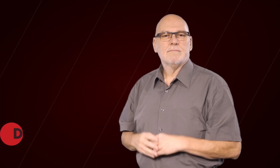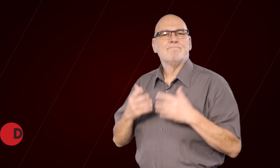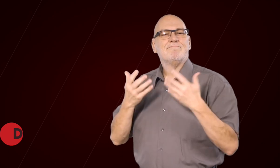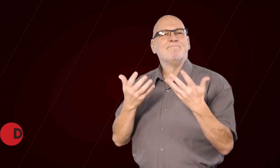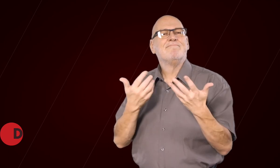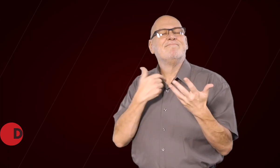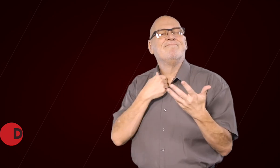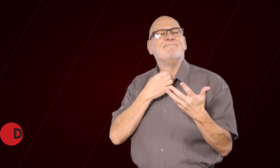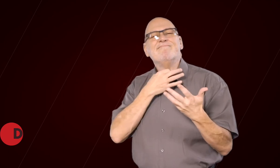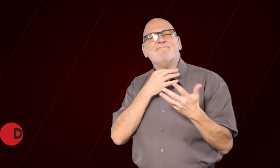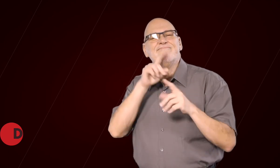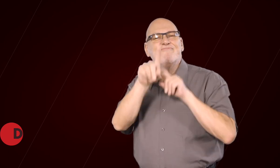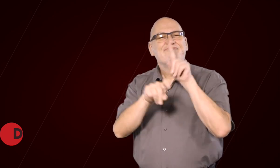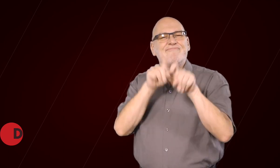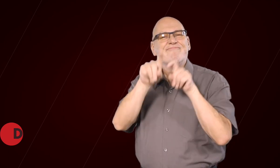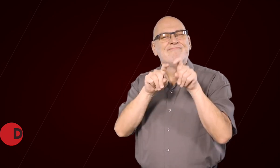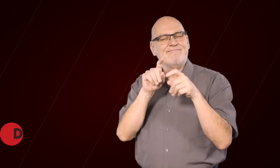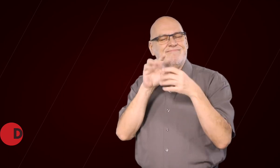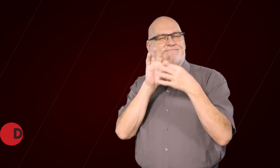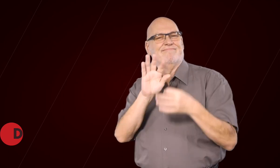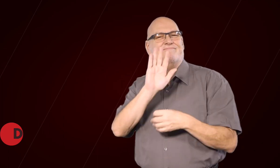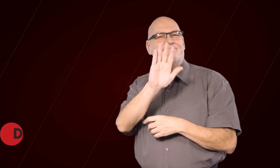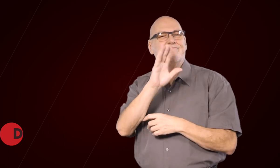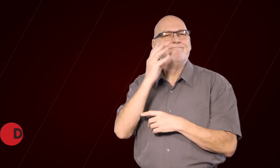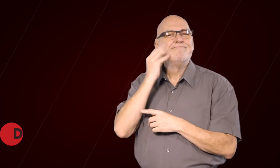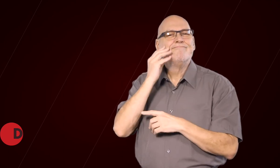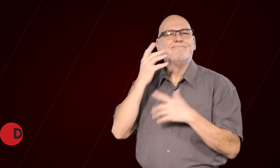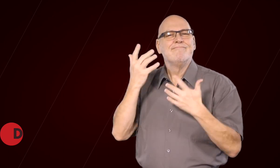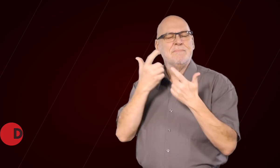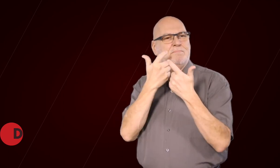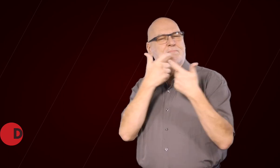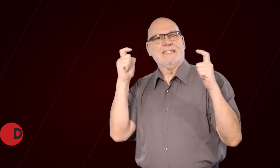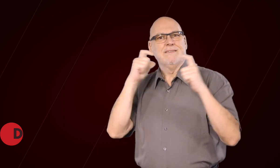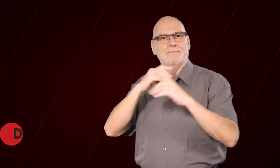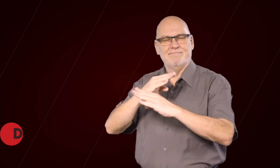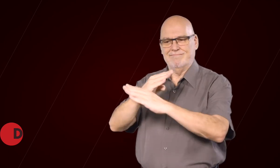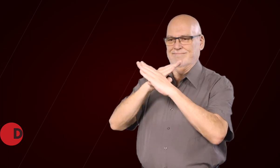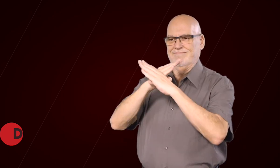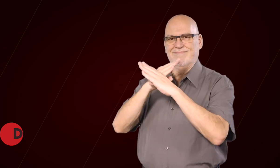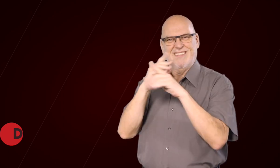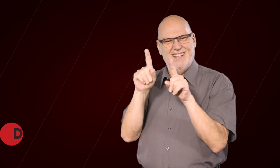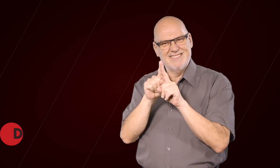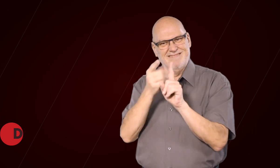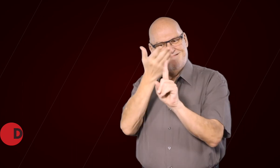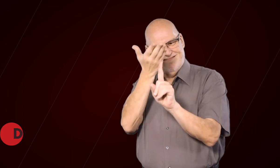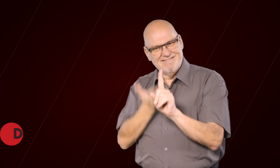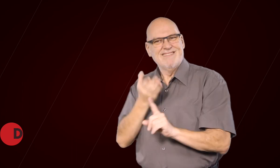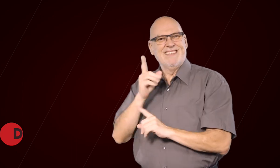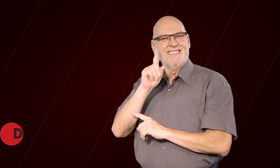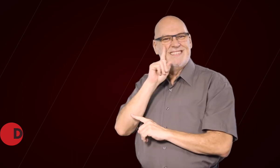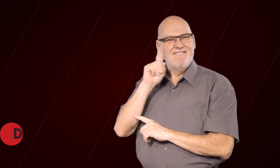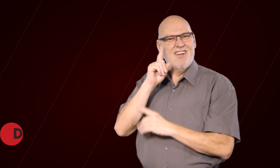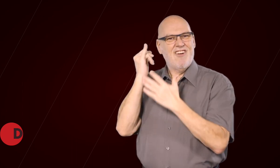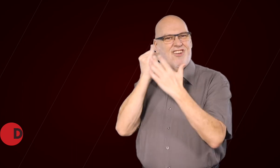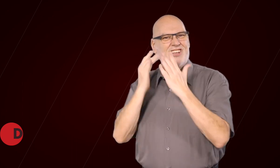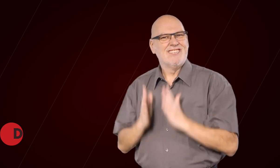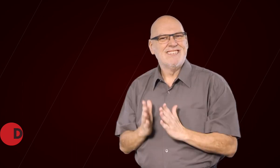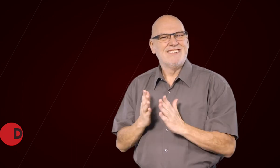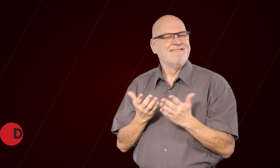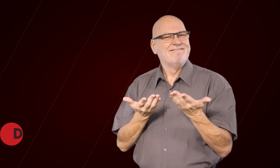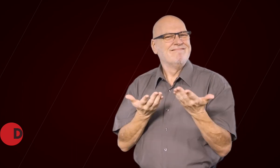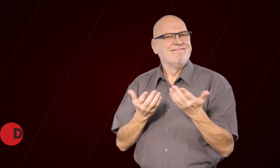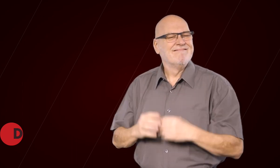[ANSELMO]: Let’s talk about what your biggest obstacles are as a Deaf artist.